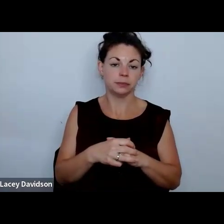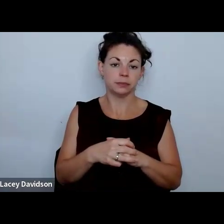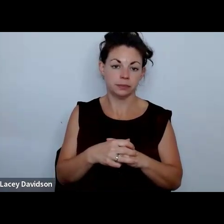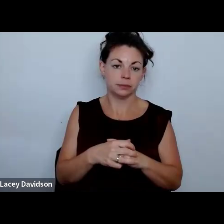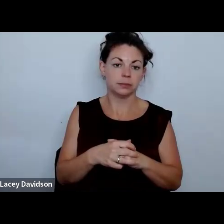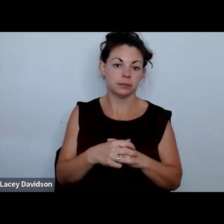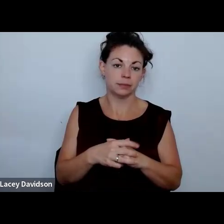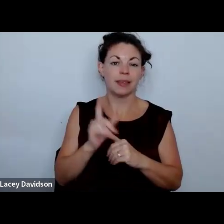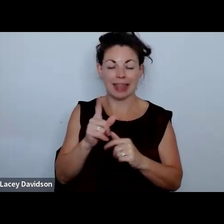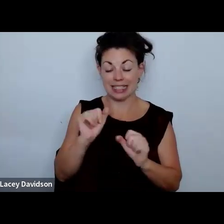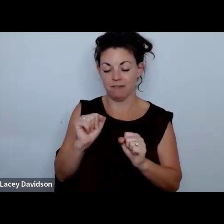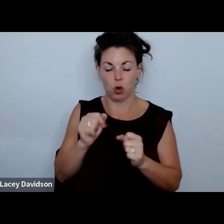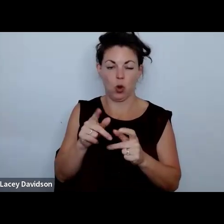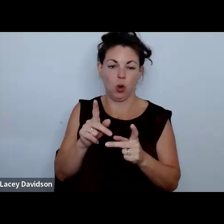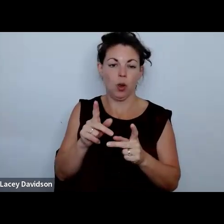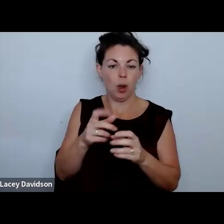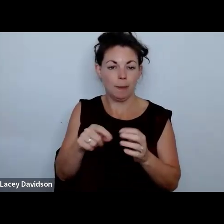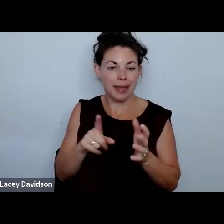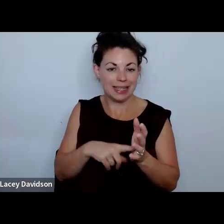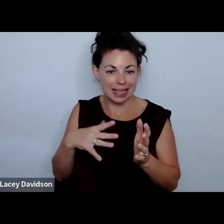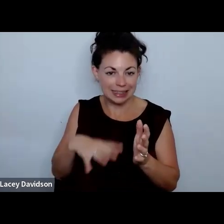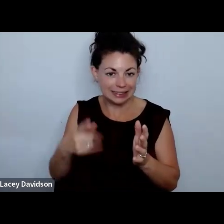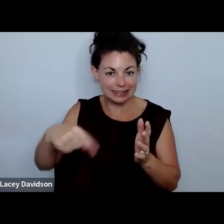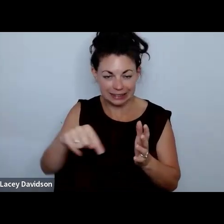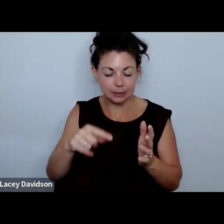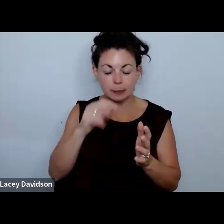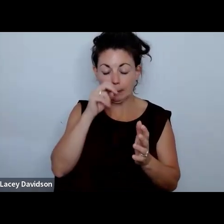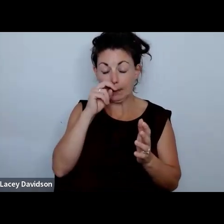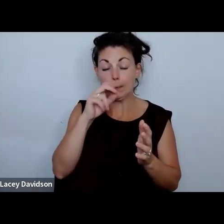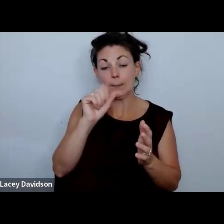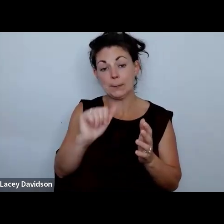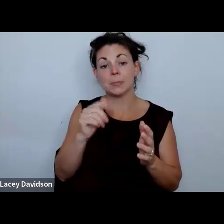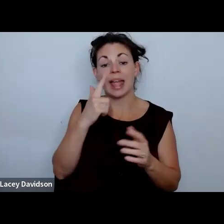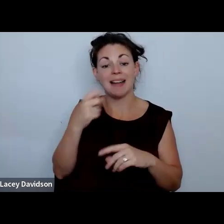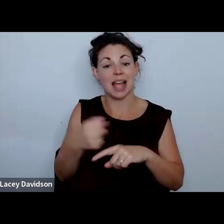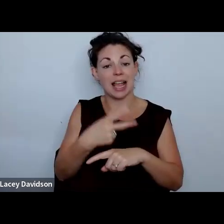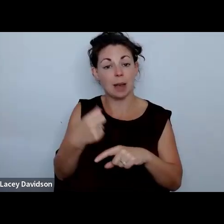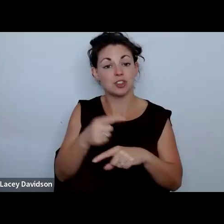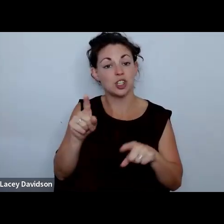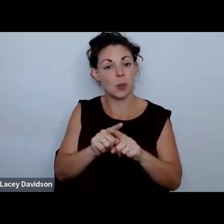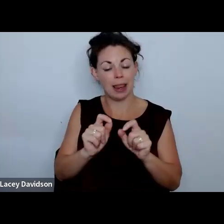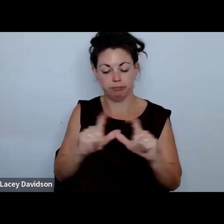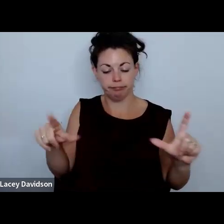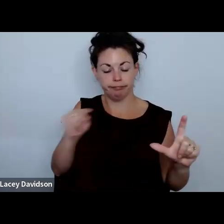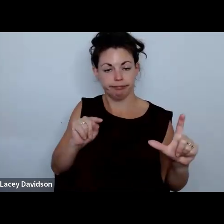which you can access there. But please do use the chat to let us know if you have any access issues or anything isn't